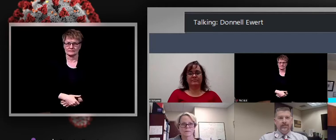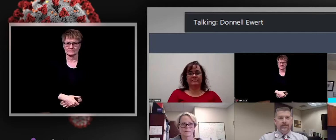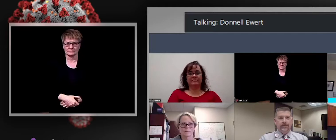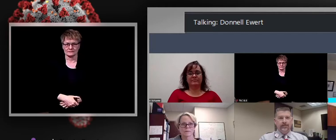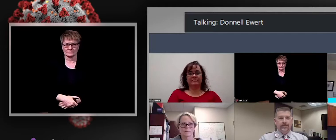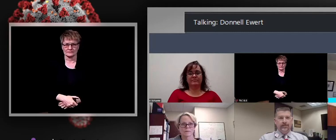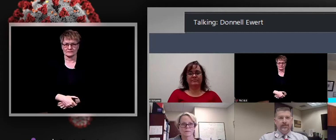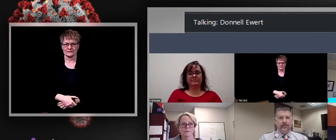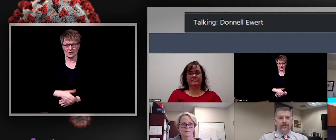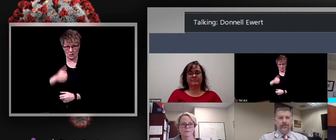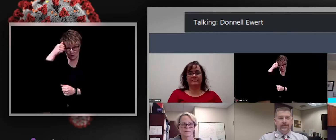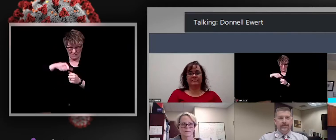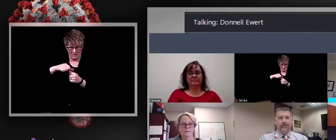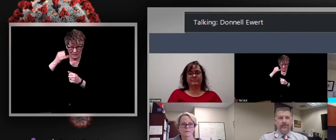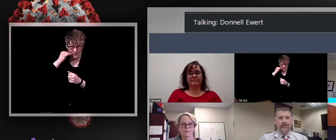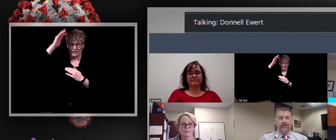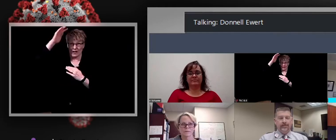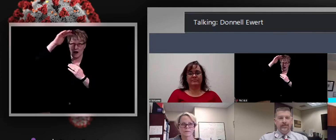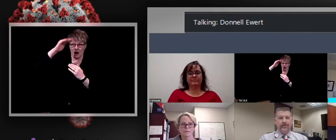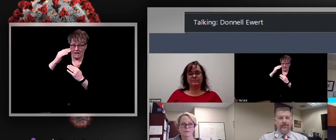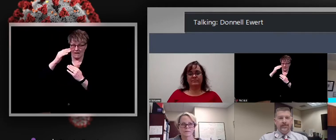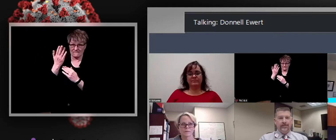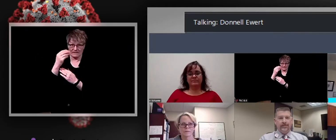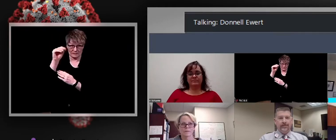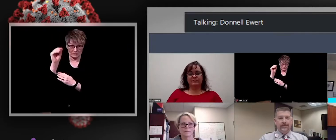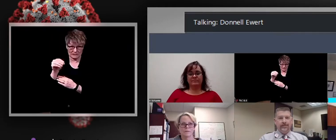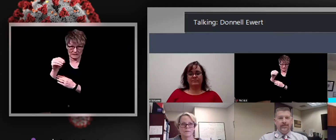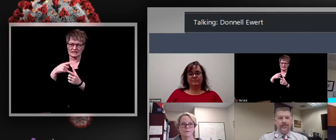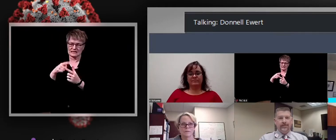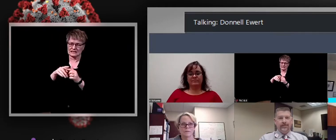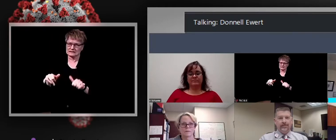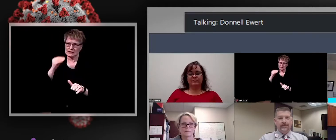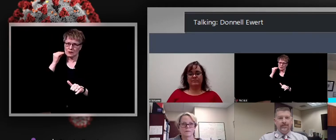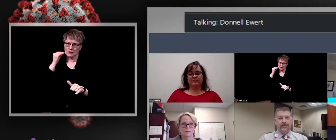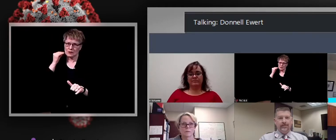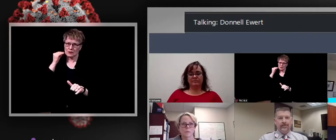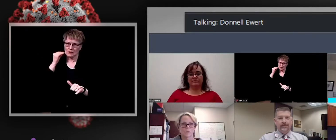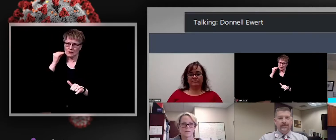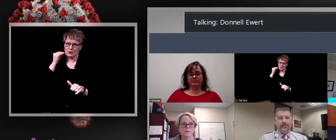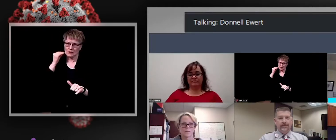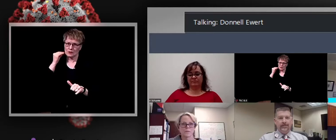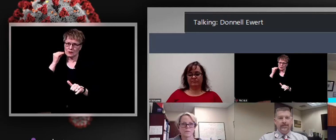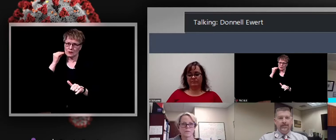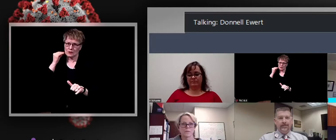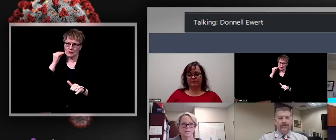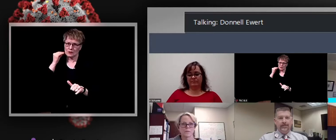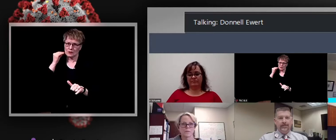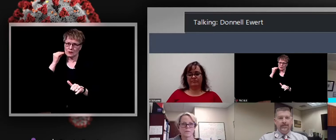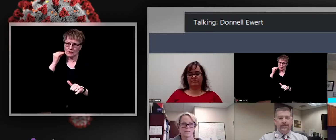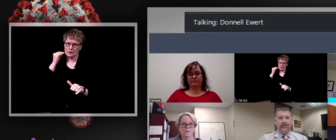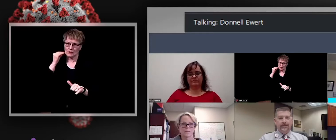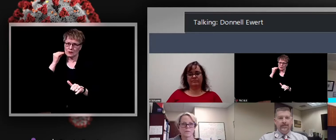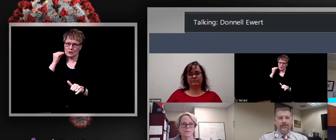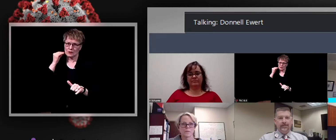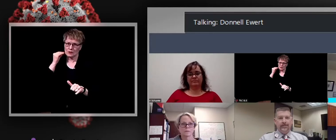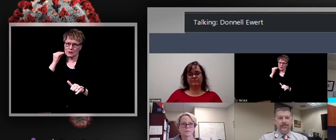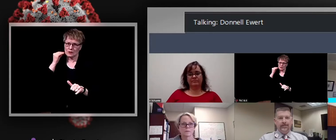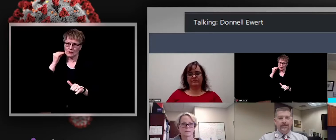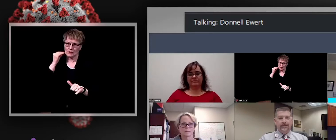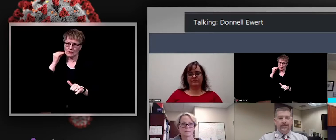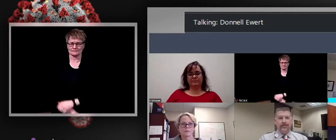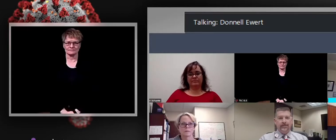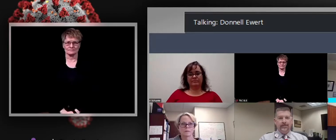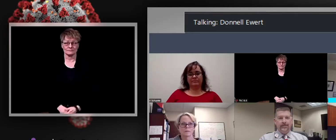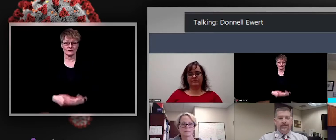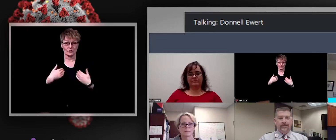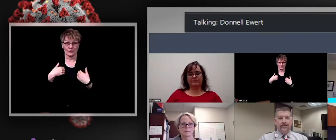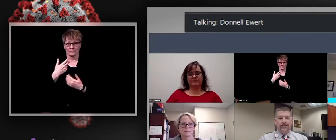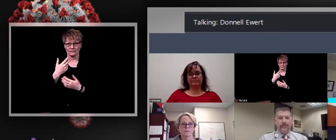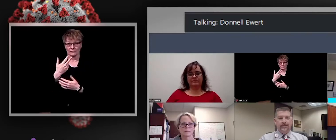order. So, we are doing quite well in that regard. In Shasta County, 13.3% of the ICU